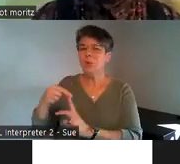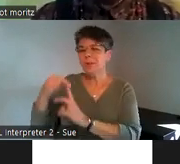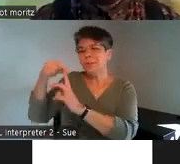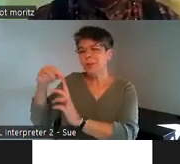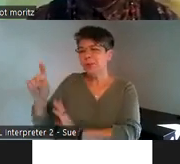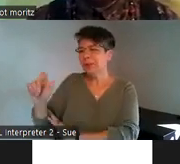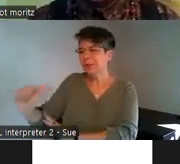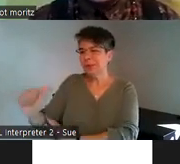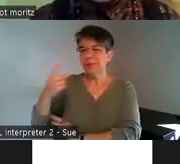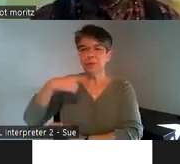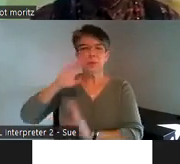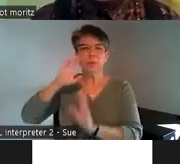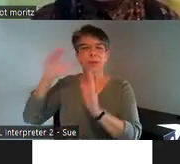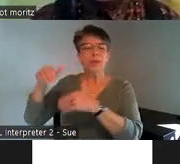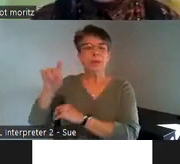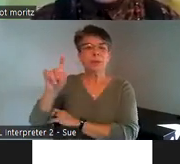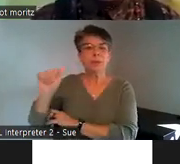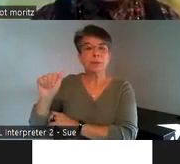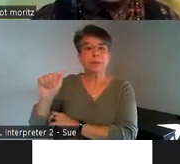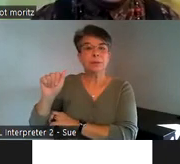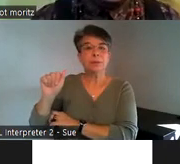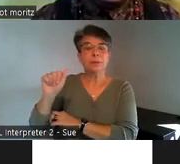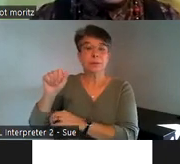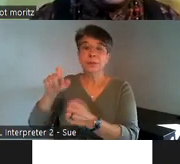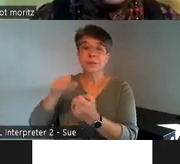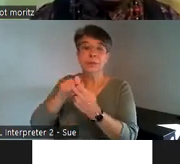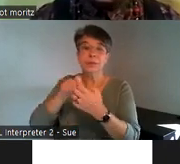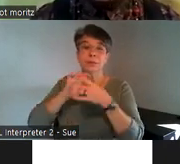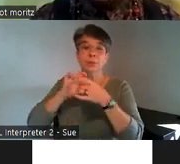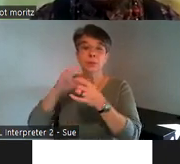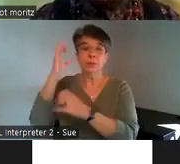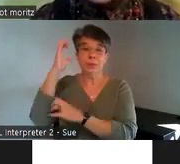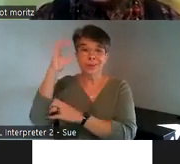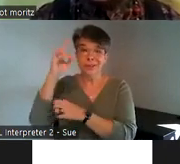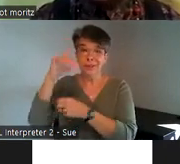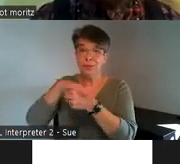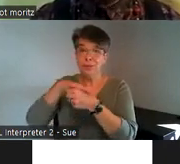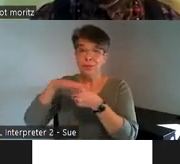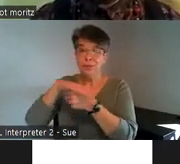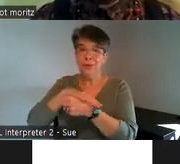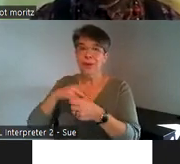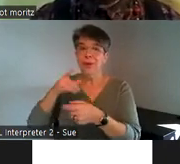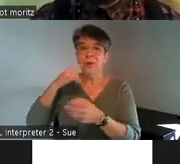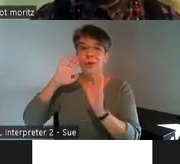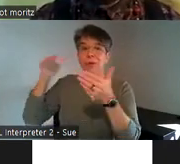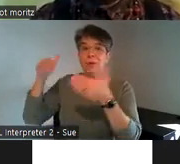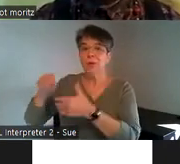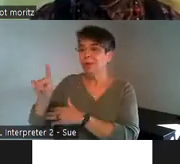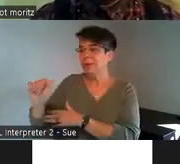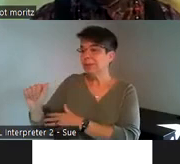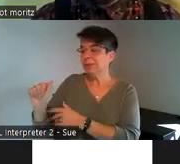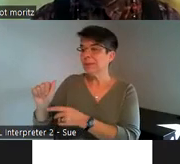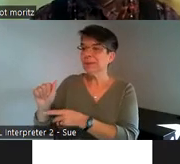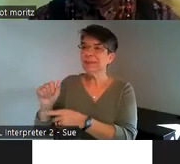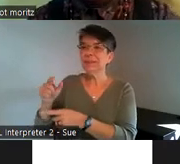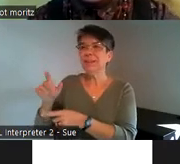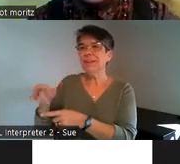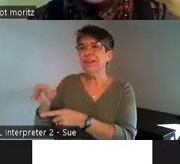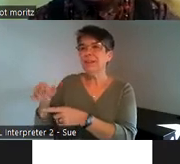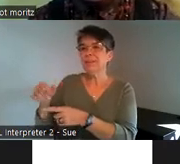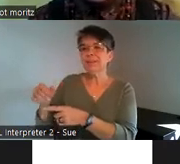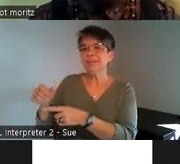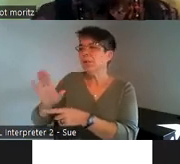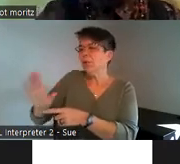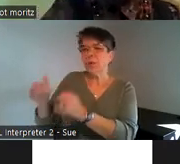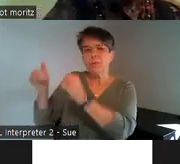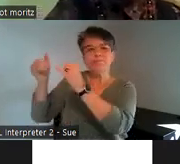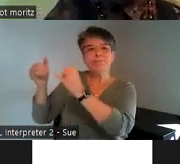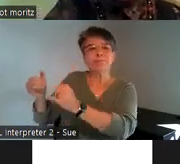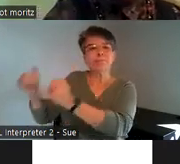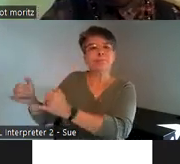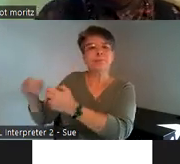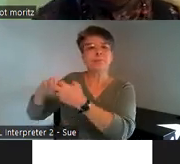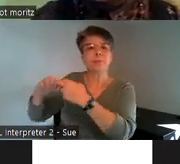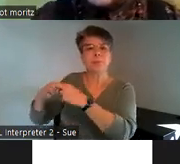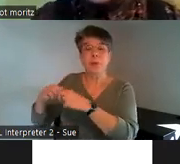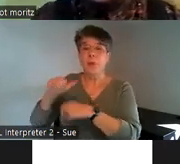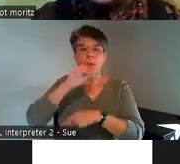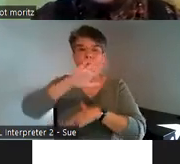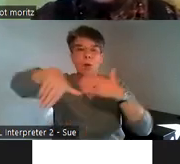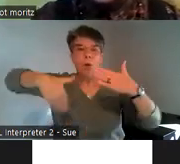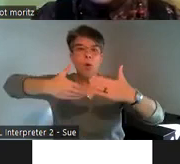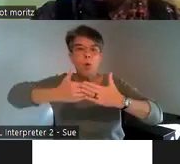especially in educal SE educational spaces as an individual problem versus a whole vast community